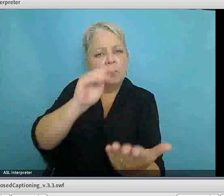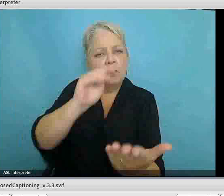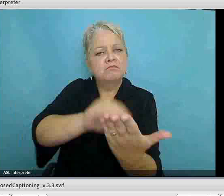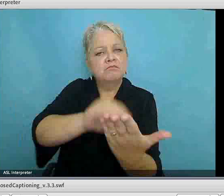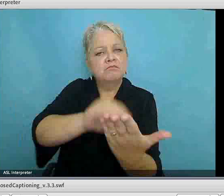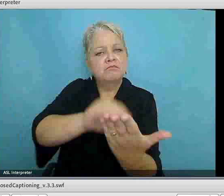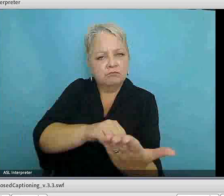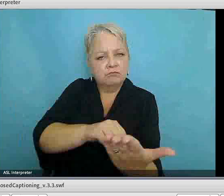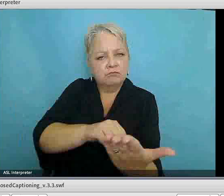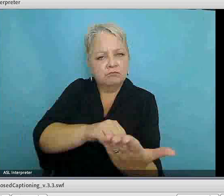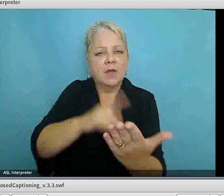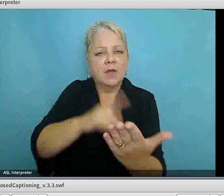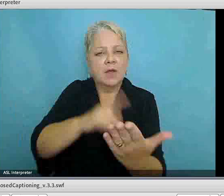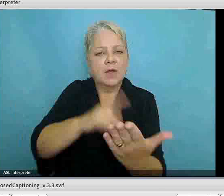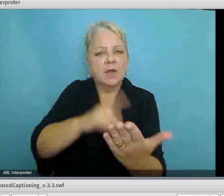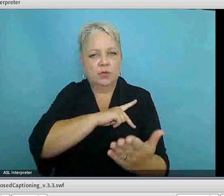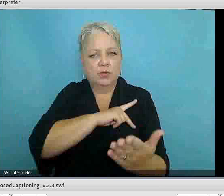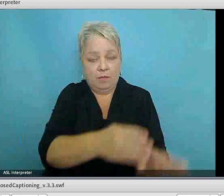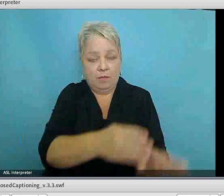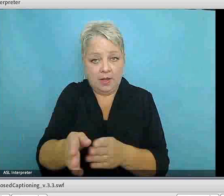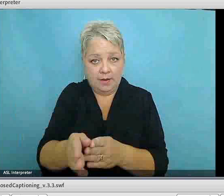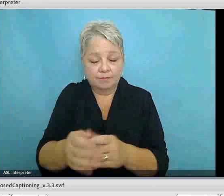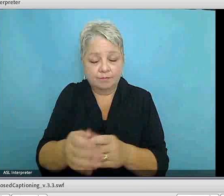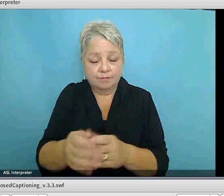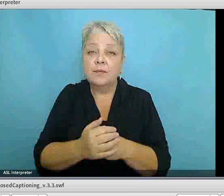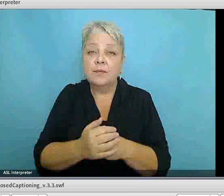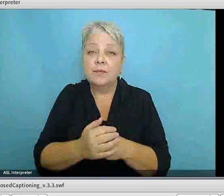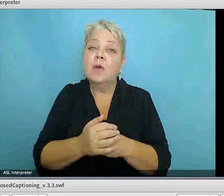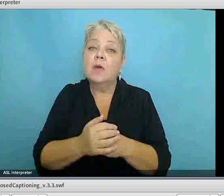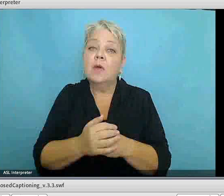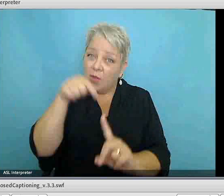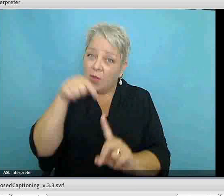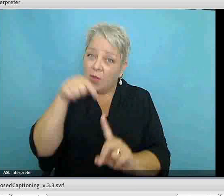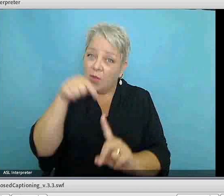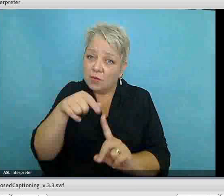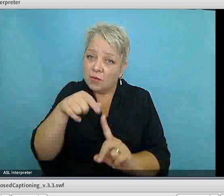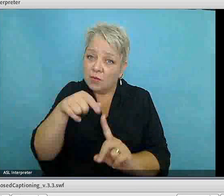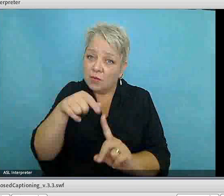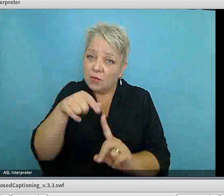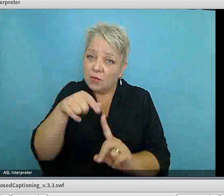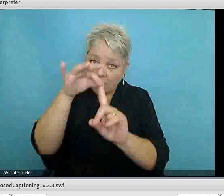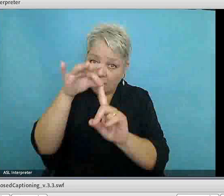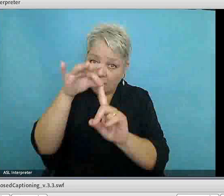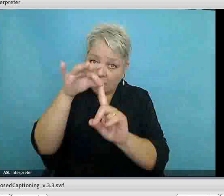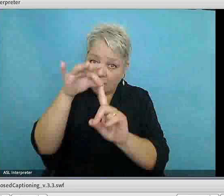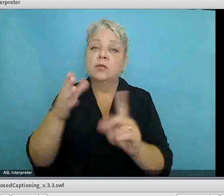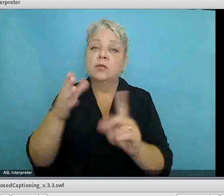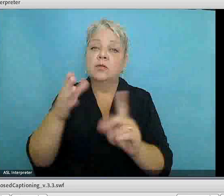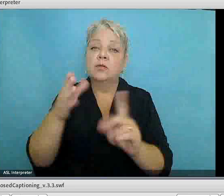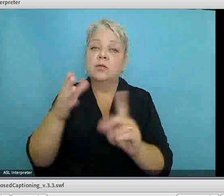Behavioral health diversionary services include community crisis stabilization, community